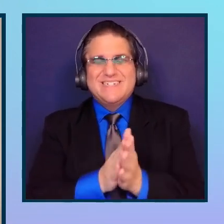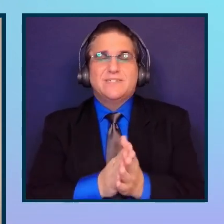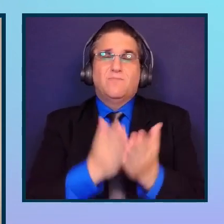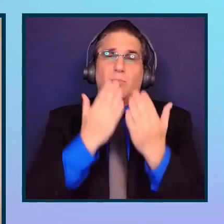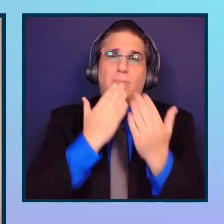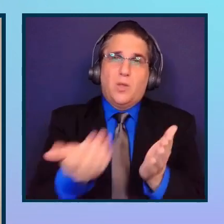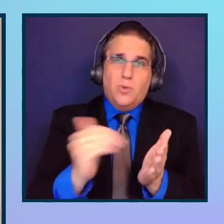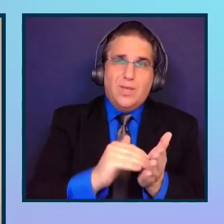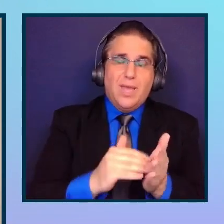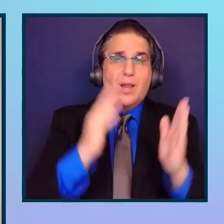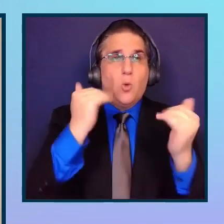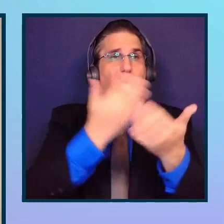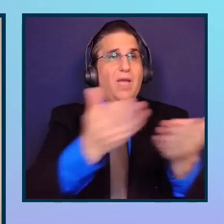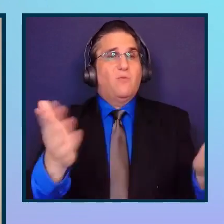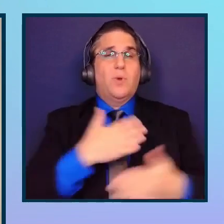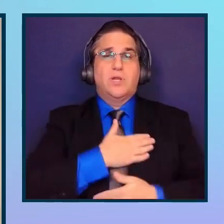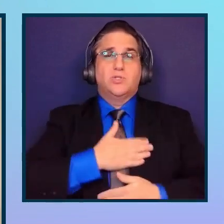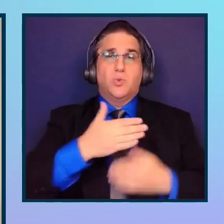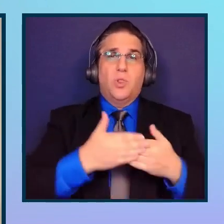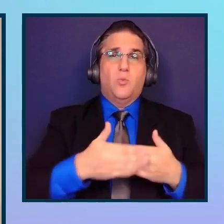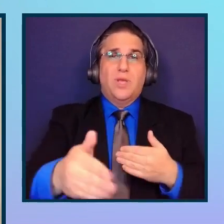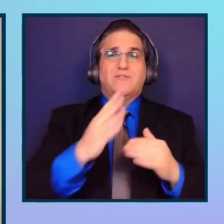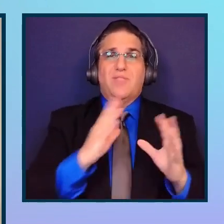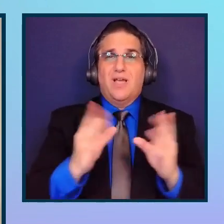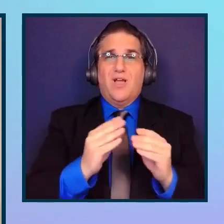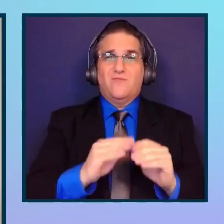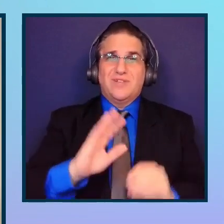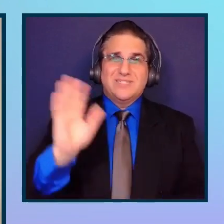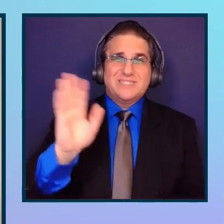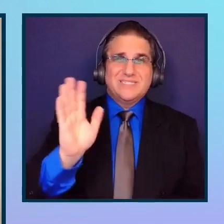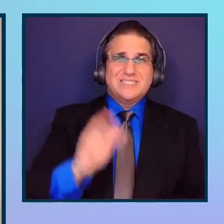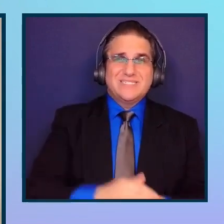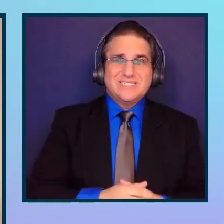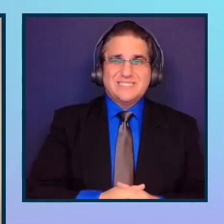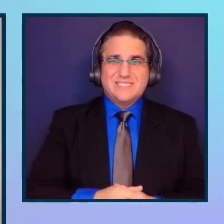and I hope everybody has a great rest of axe-con day. Going to axe-con everybody.